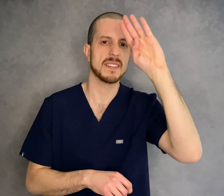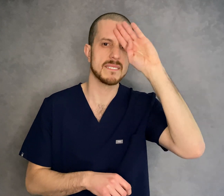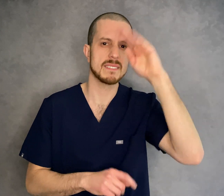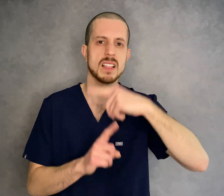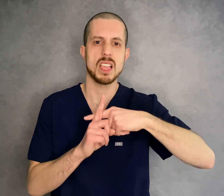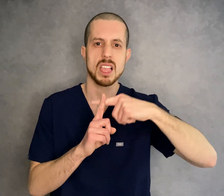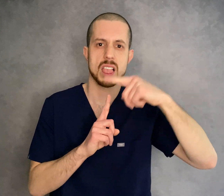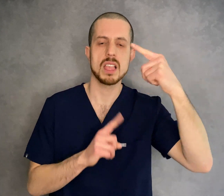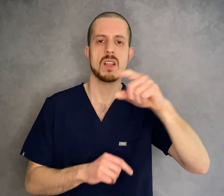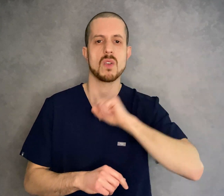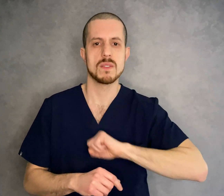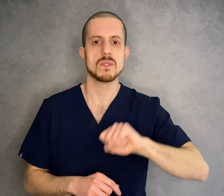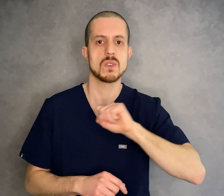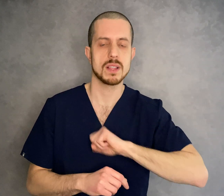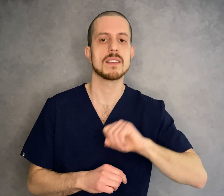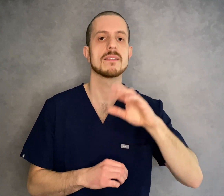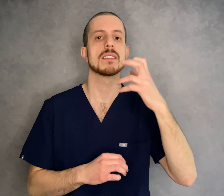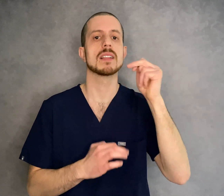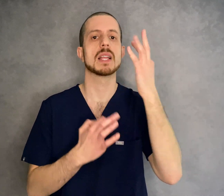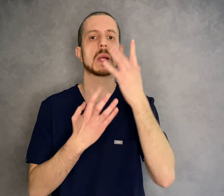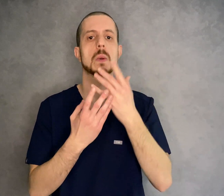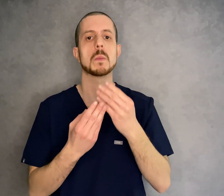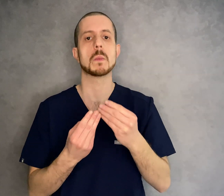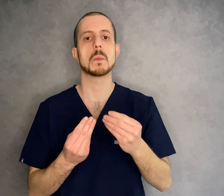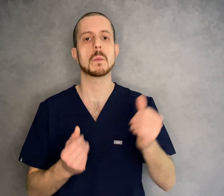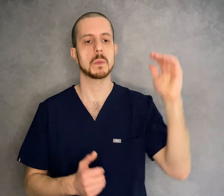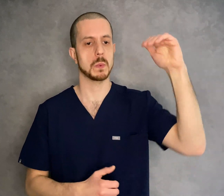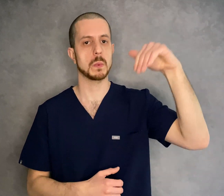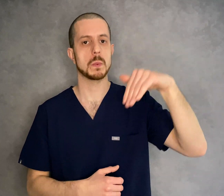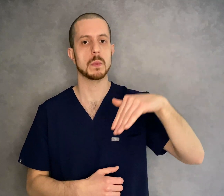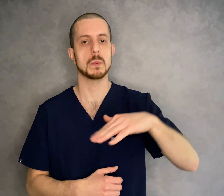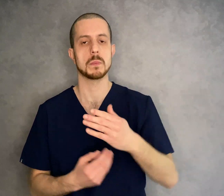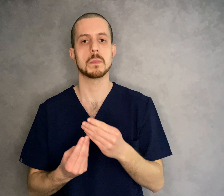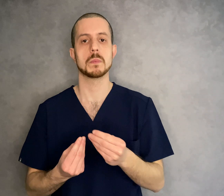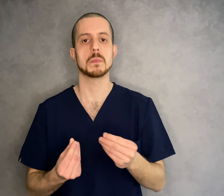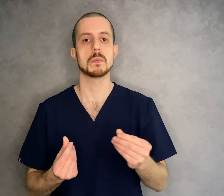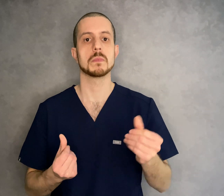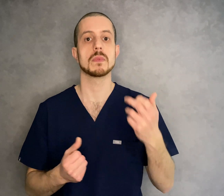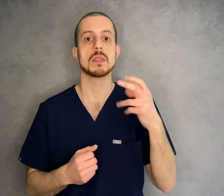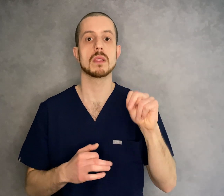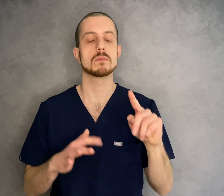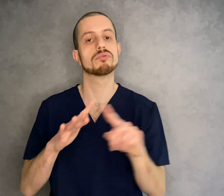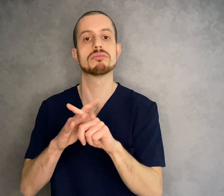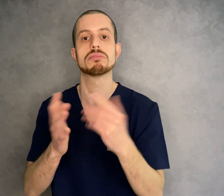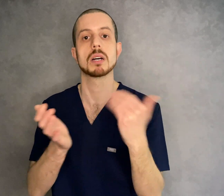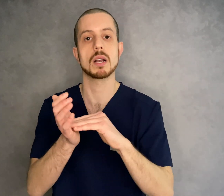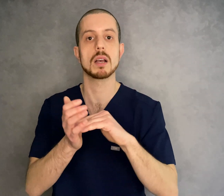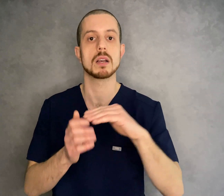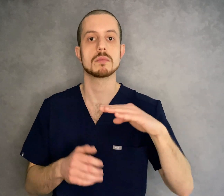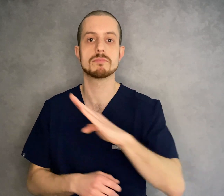sick with a worsening fever and cough. Then it goes away, leading to the trough on the curve. Then suddenly, your symptoms come back.